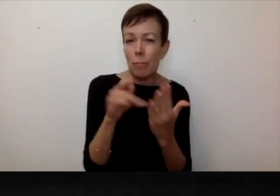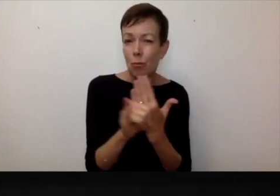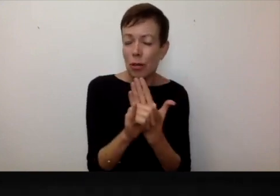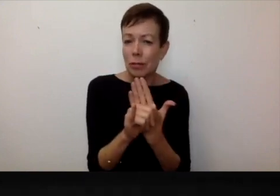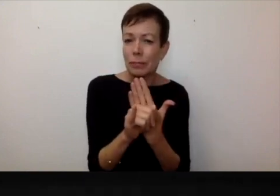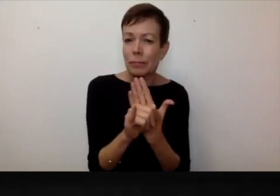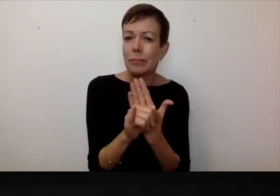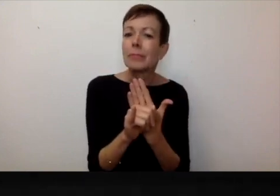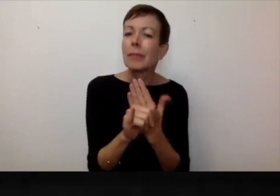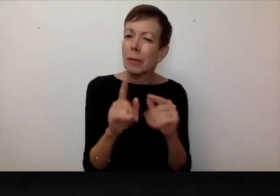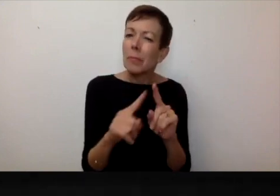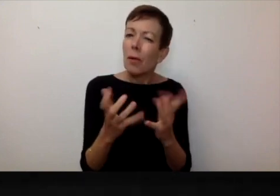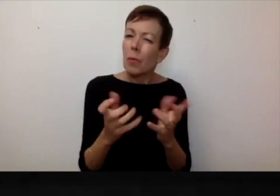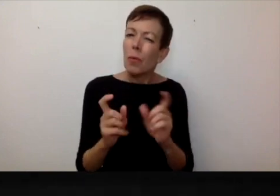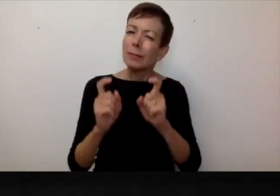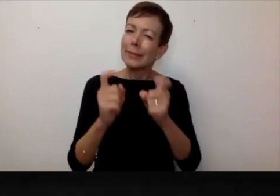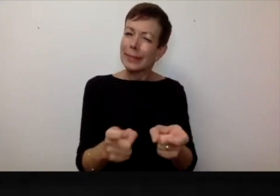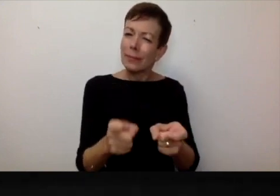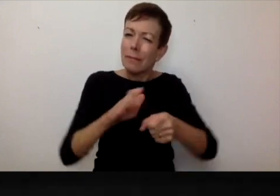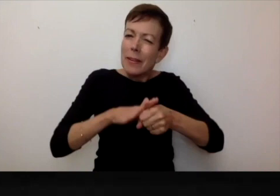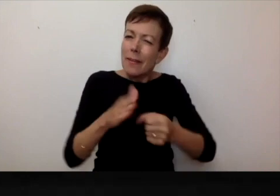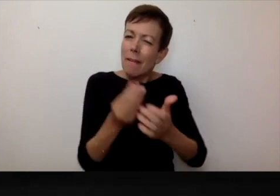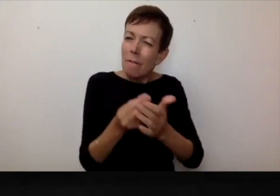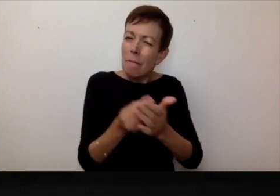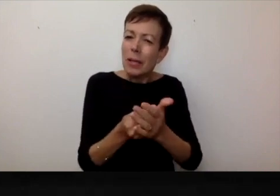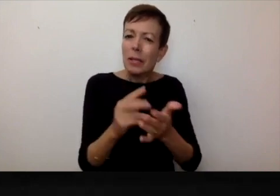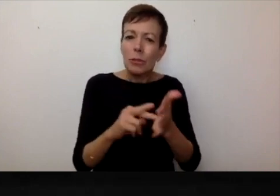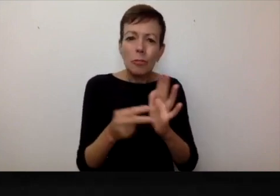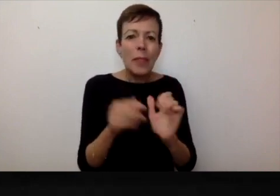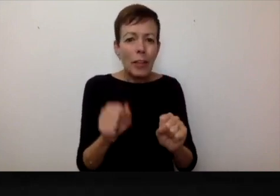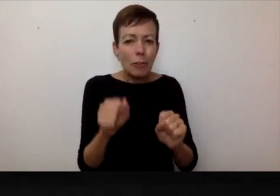a space to explore right again i i don't really know of any